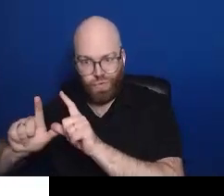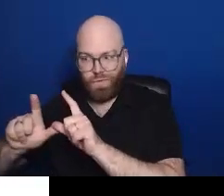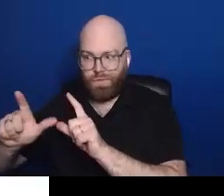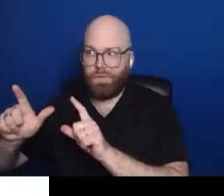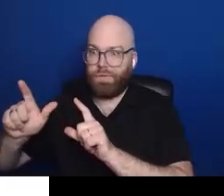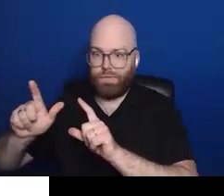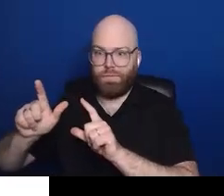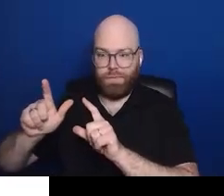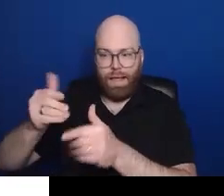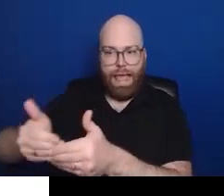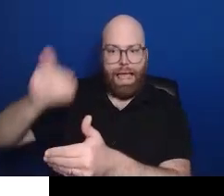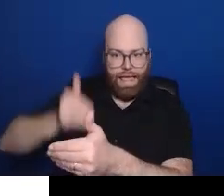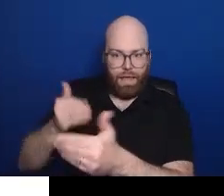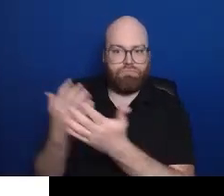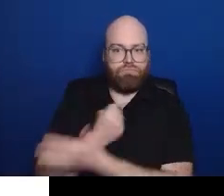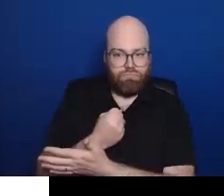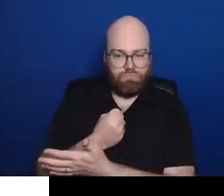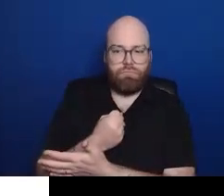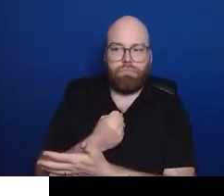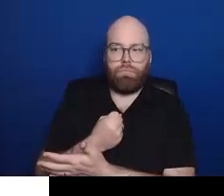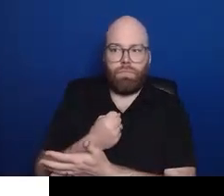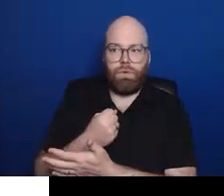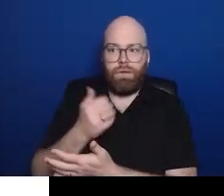Now, there are many students or many people that I see,